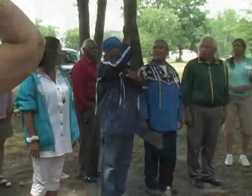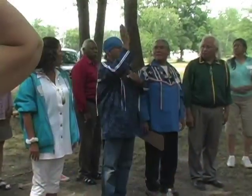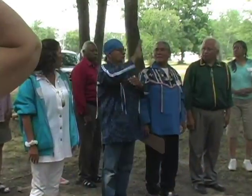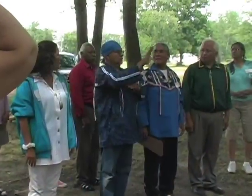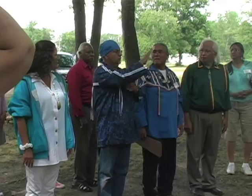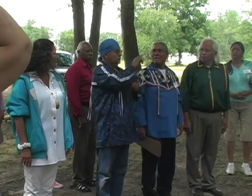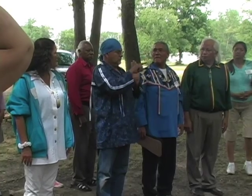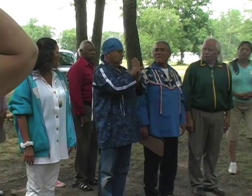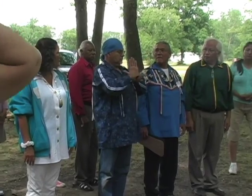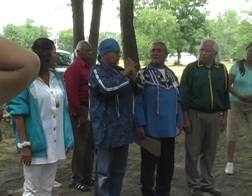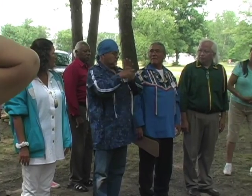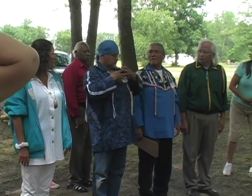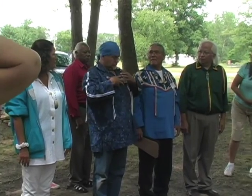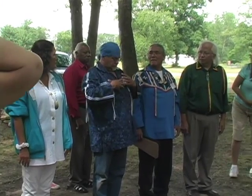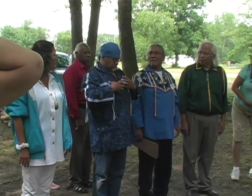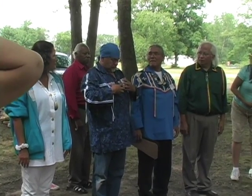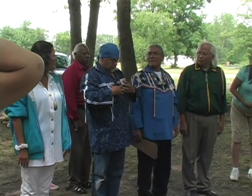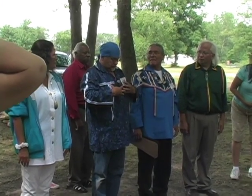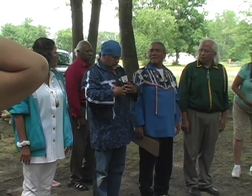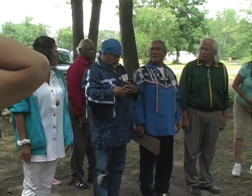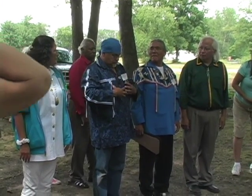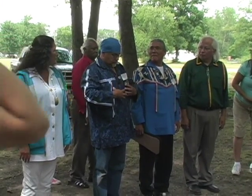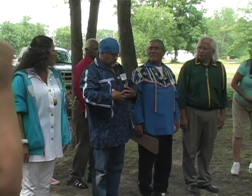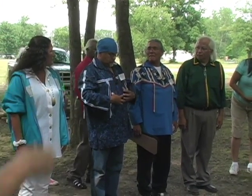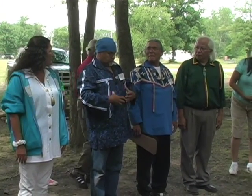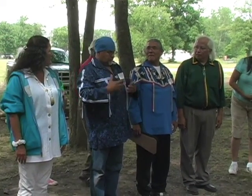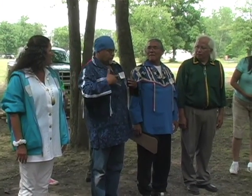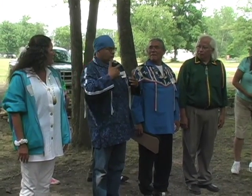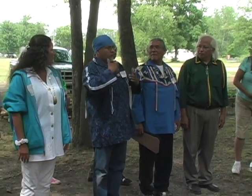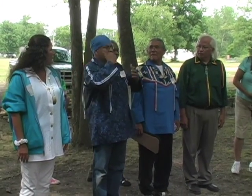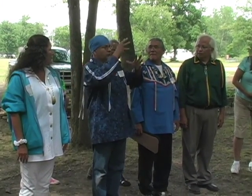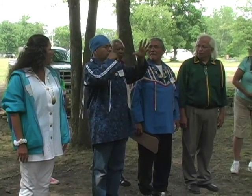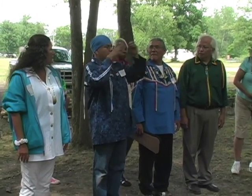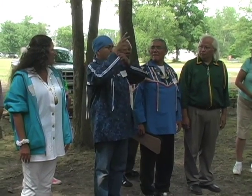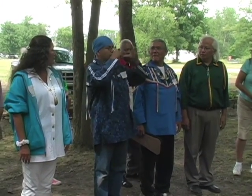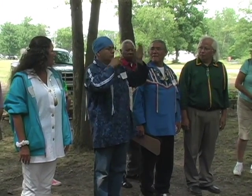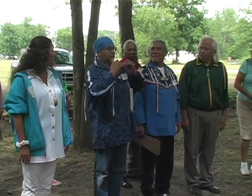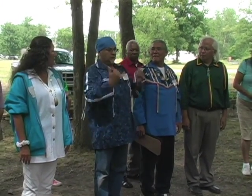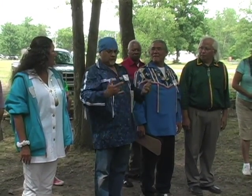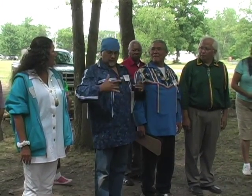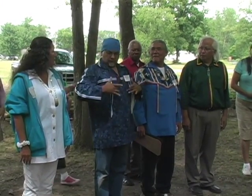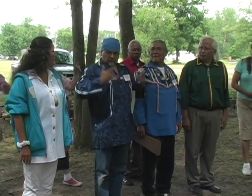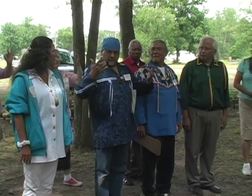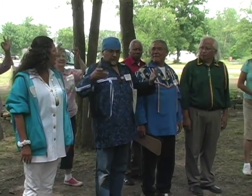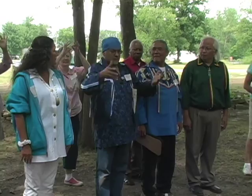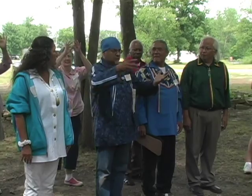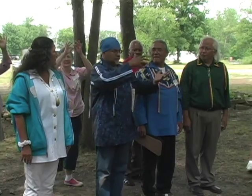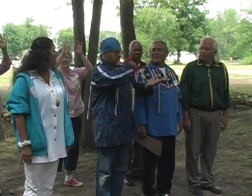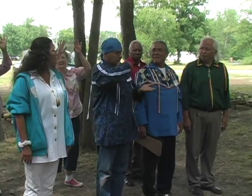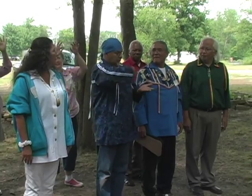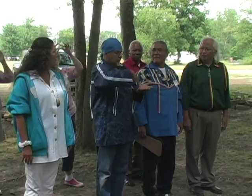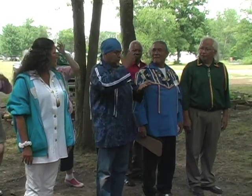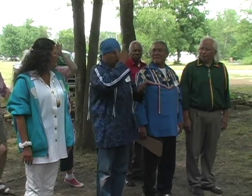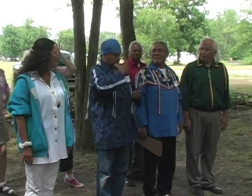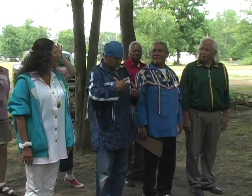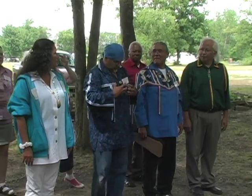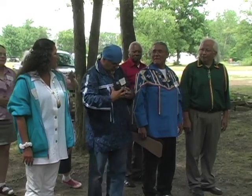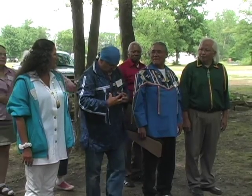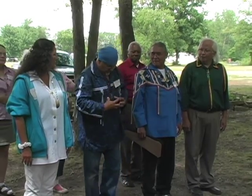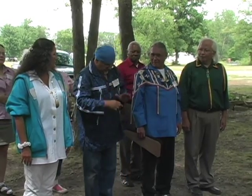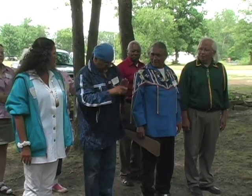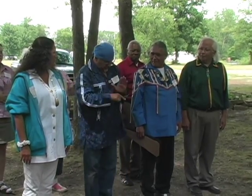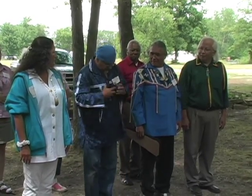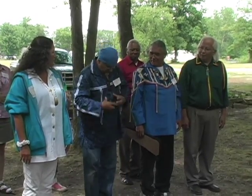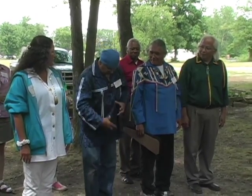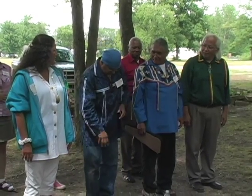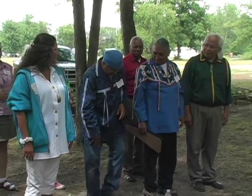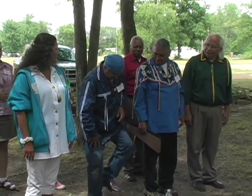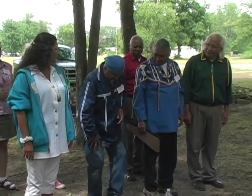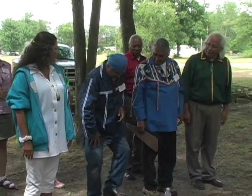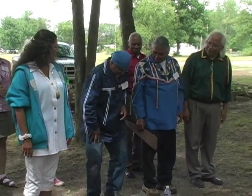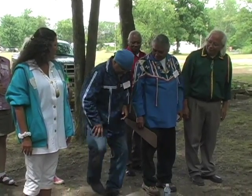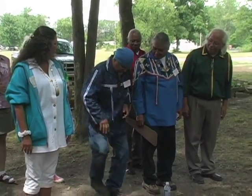Your negatives drain us down and absorb those negatives that come into us all the way down to our feet on the ground